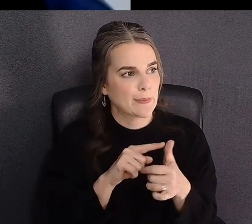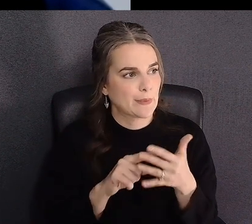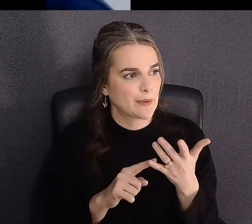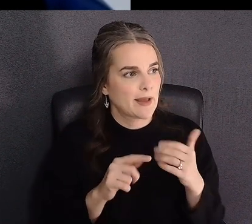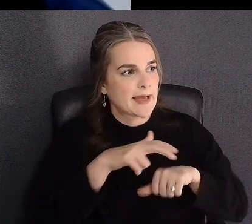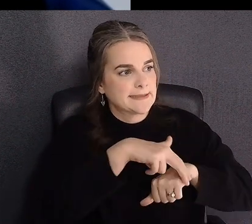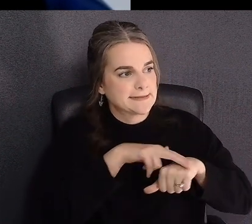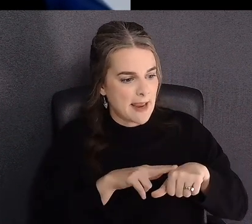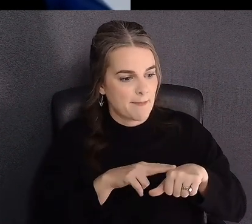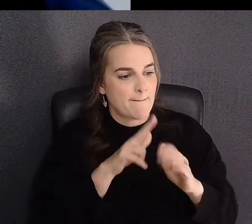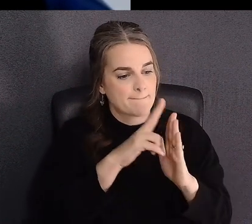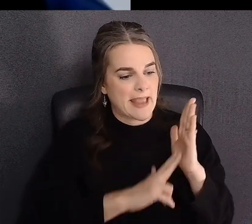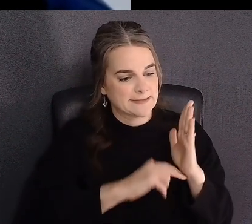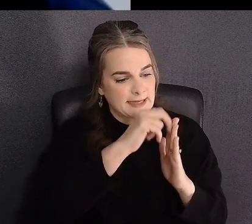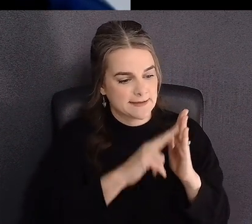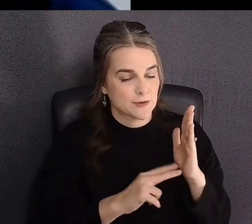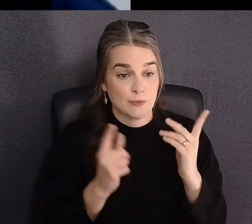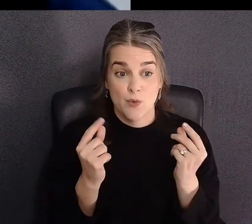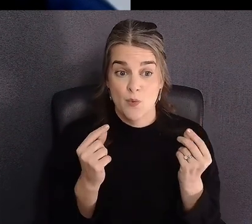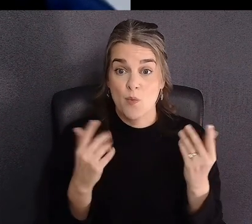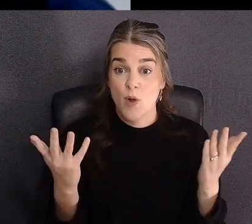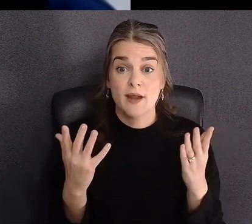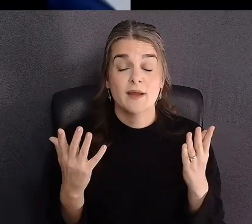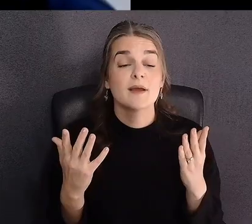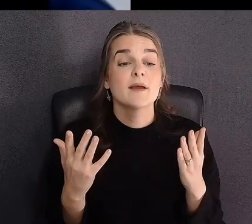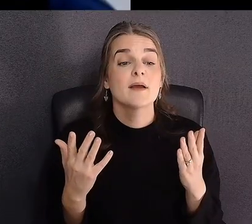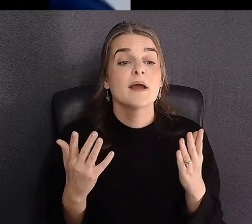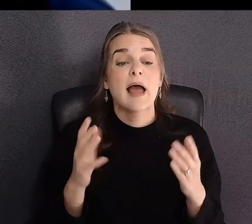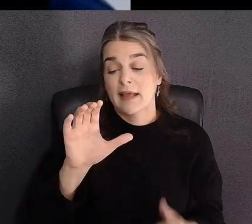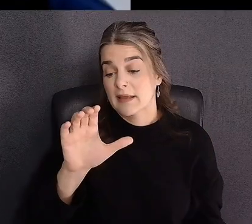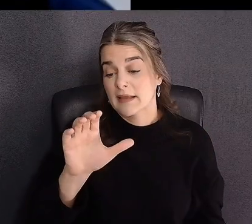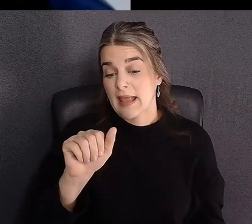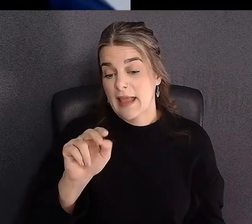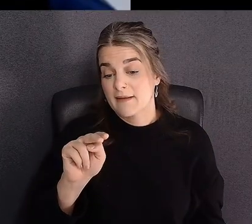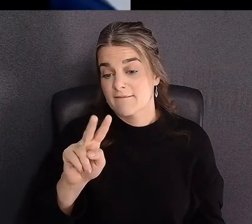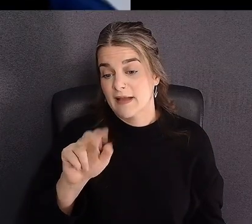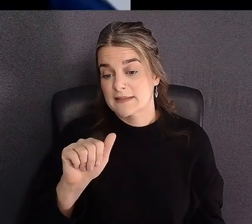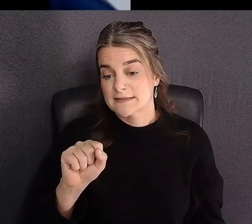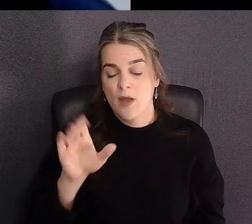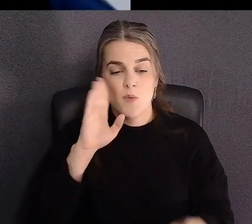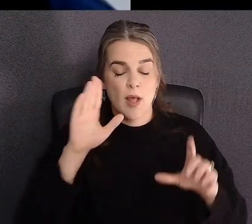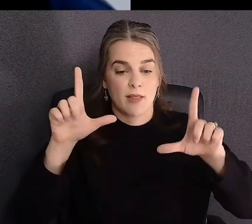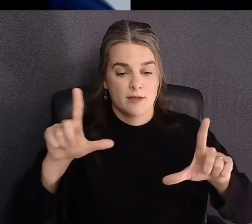like tape paintings, where we'll put tape in a geometric spot on canvases.